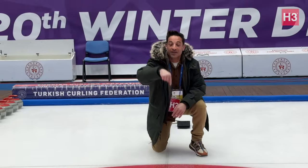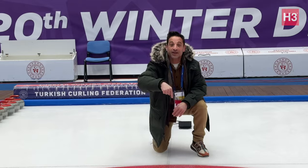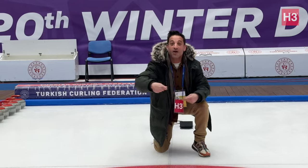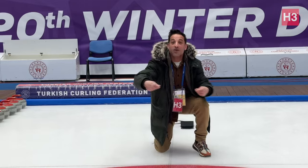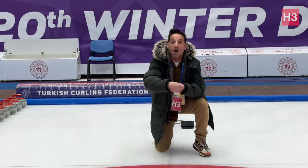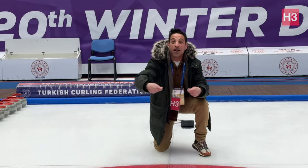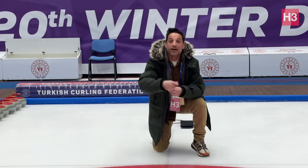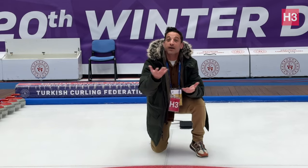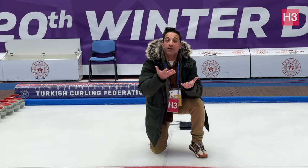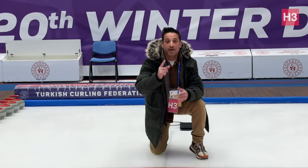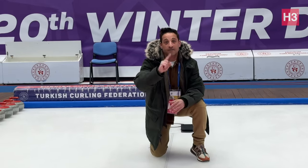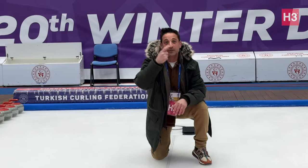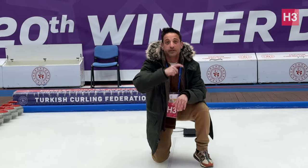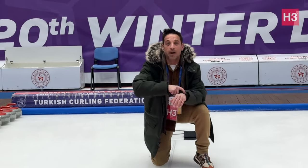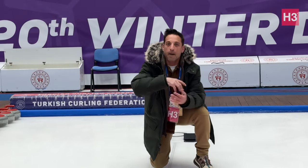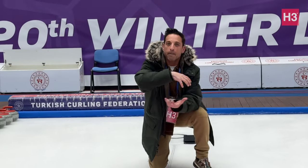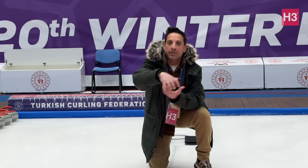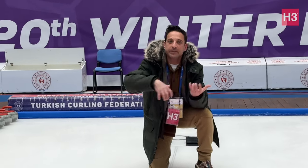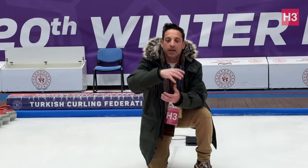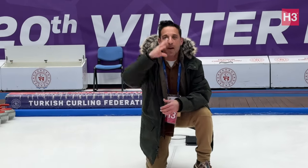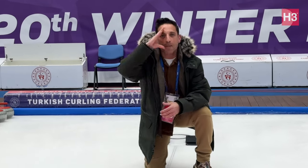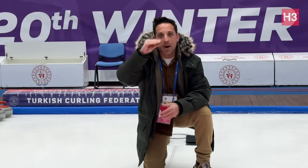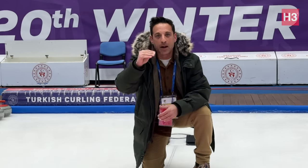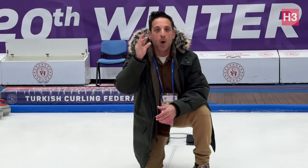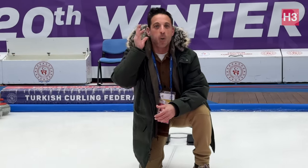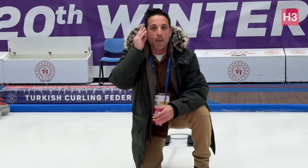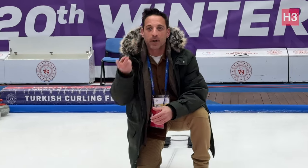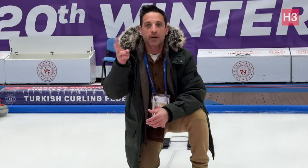[Memnos]: This year's curling matches now have mixed men and